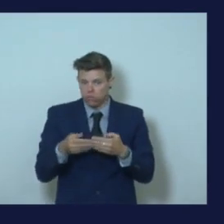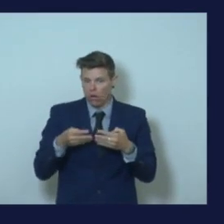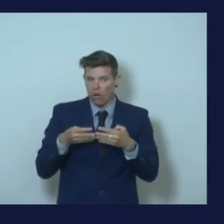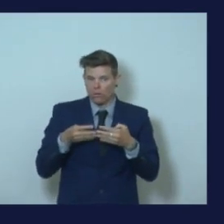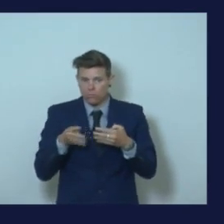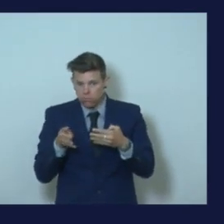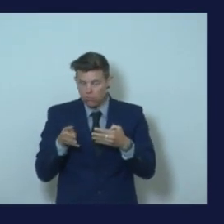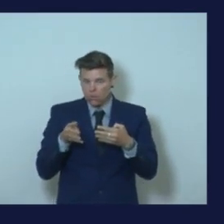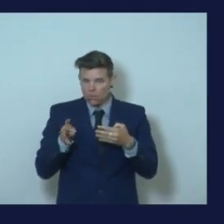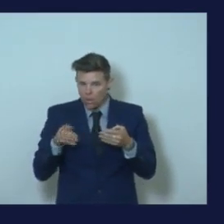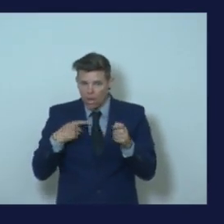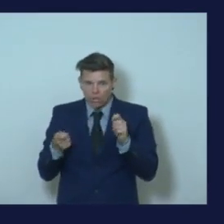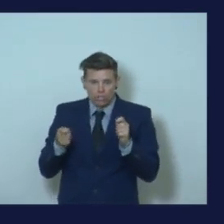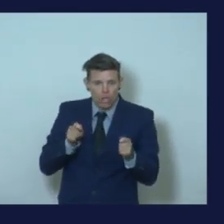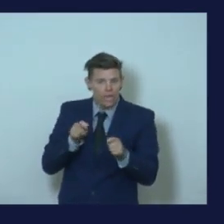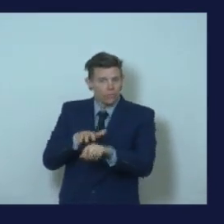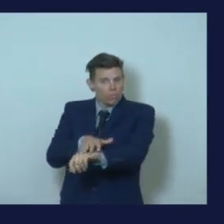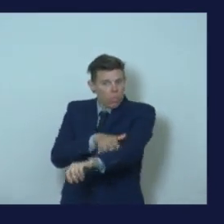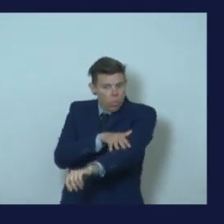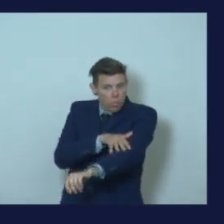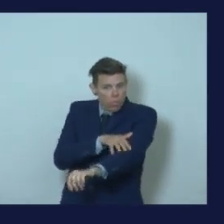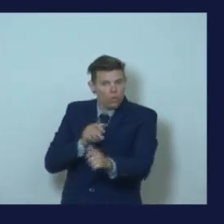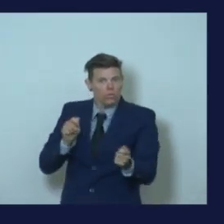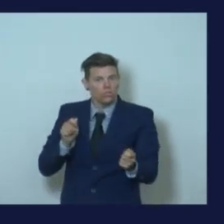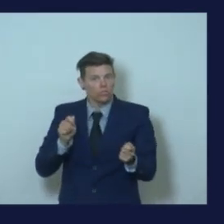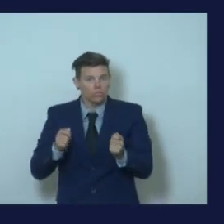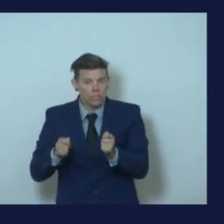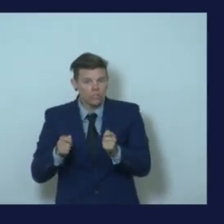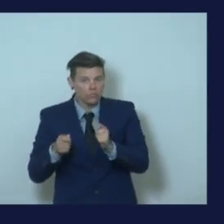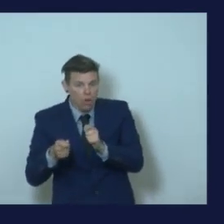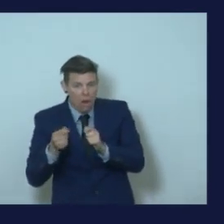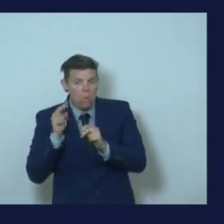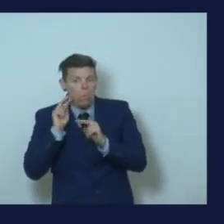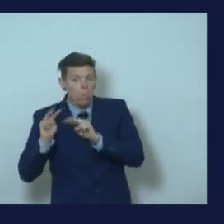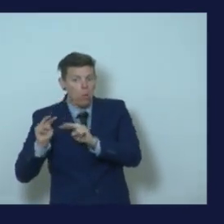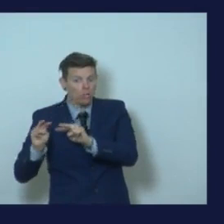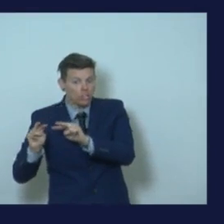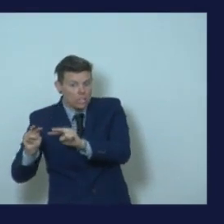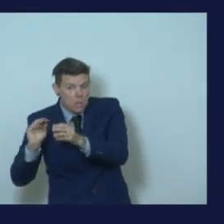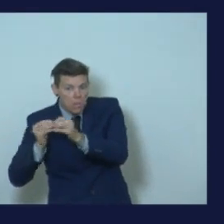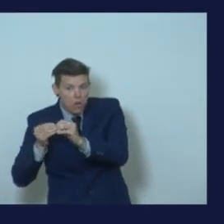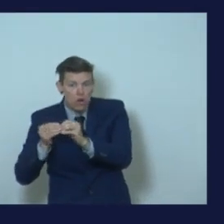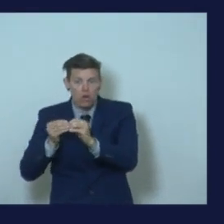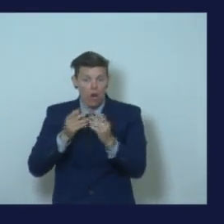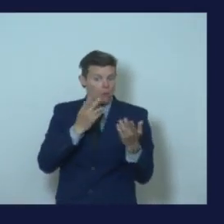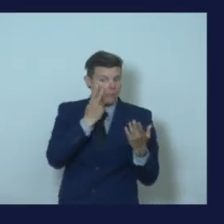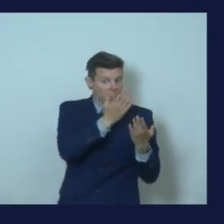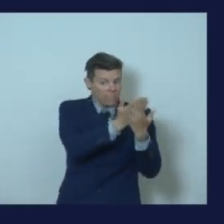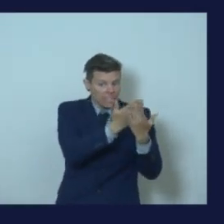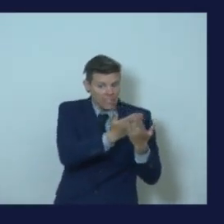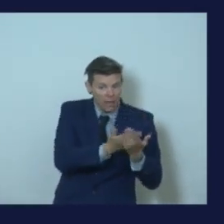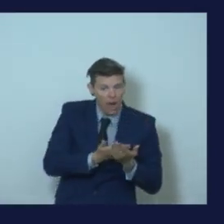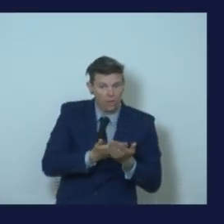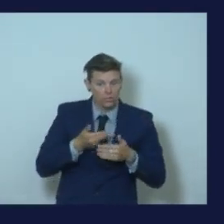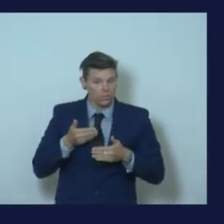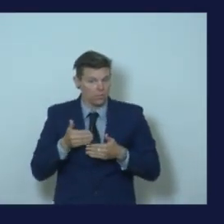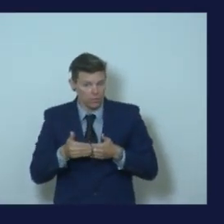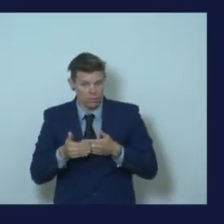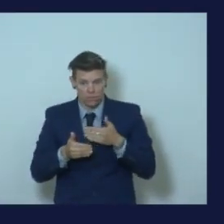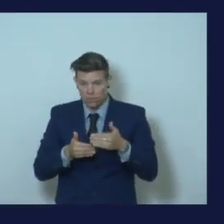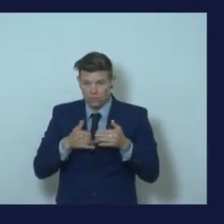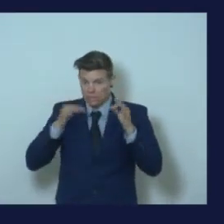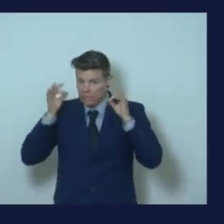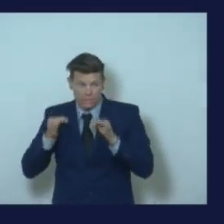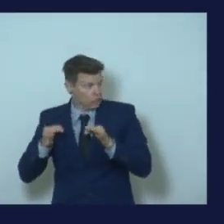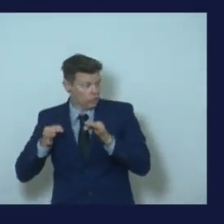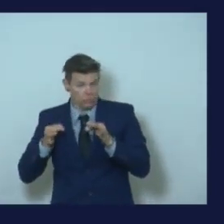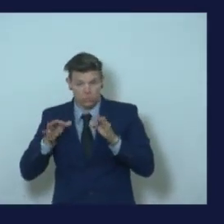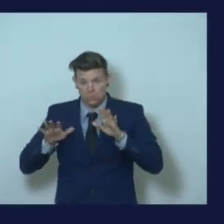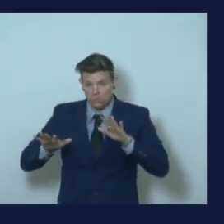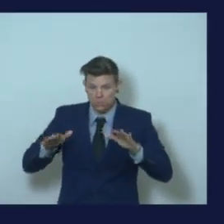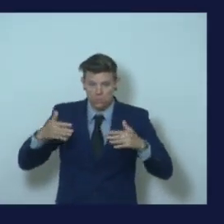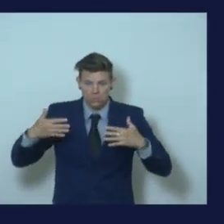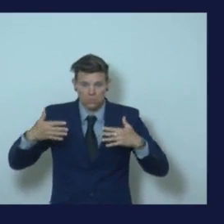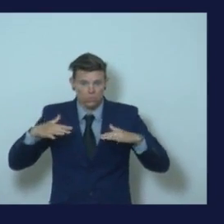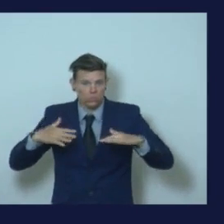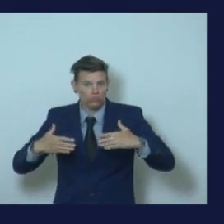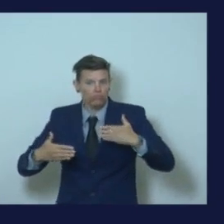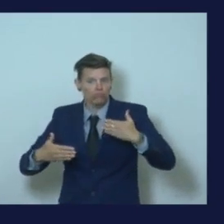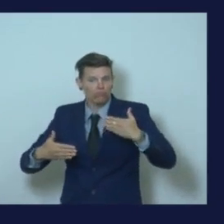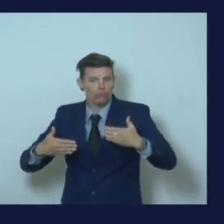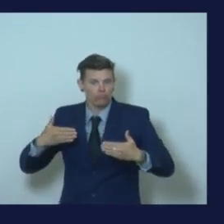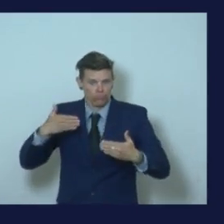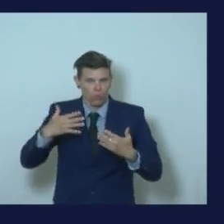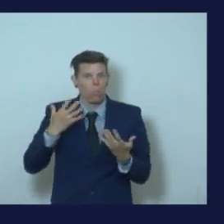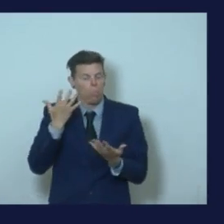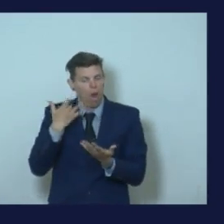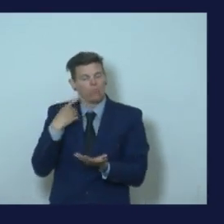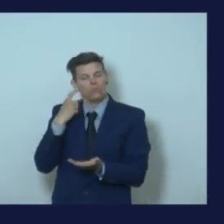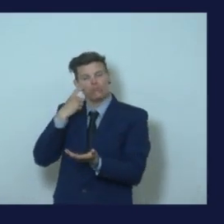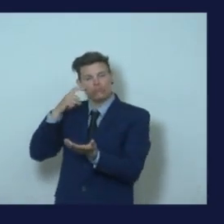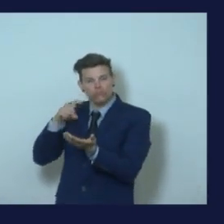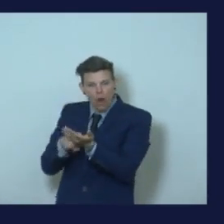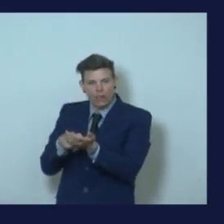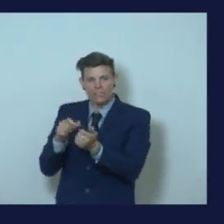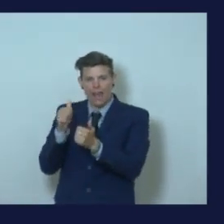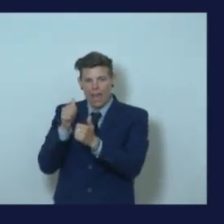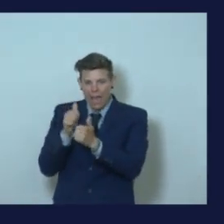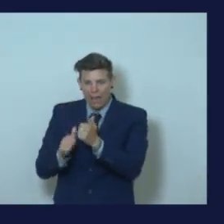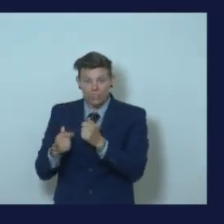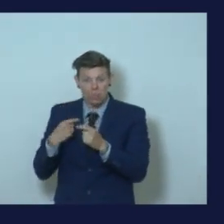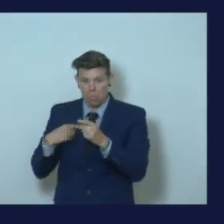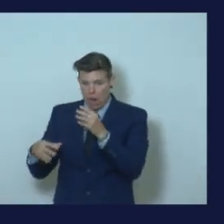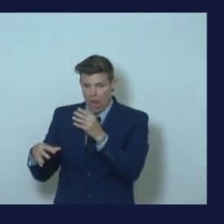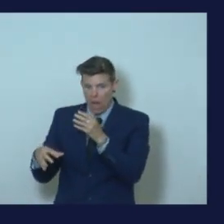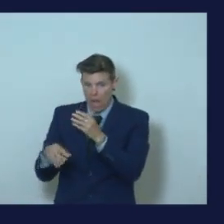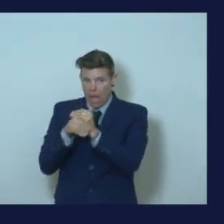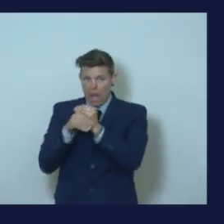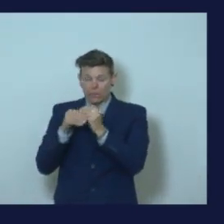WE WILL MOVE FORWARD IN OPENING AND ADJUSTING HOW WE LIVE IN A COVID WORLD BY LOOKING AT TRENDS IN THE DATA SO THAT WE CAN GIVE YOU EVIDENCE BASED DECISIONS ABOUT WHERE WE ARE AND WHY WE